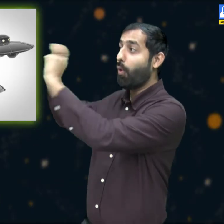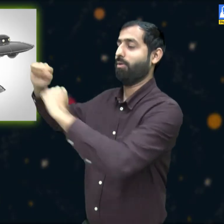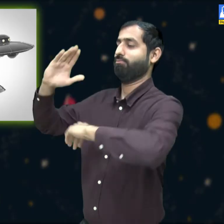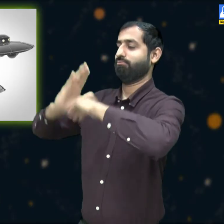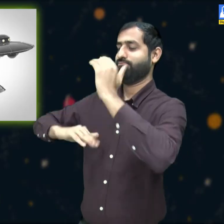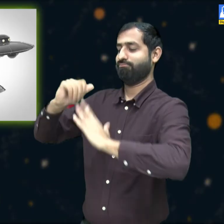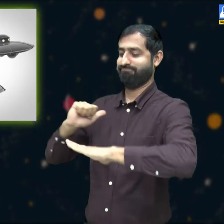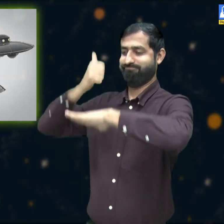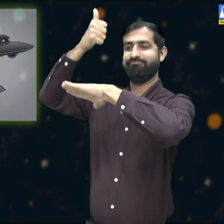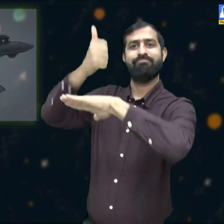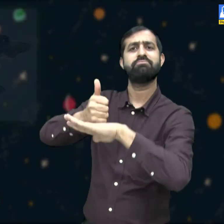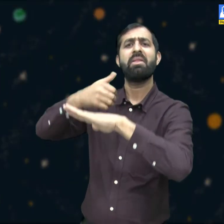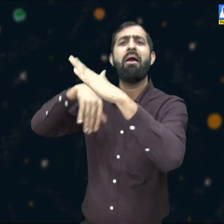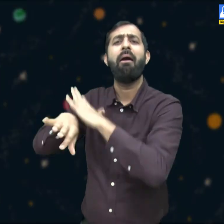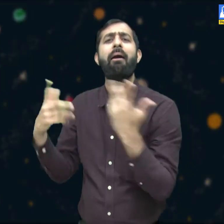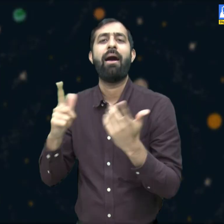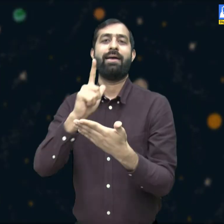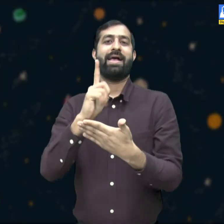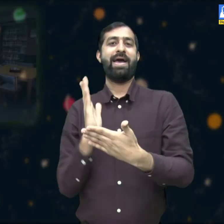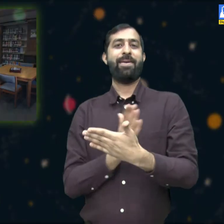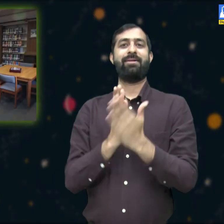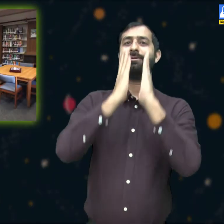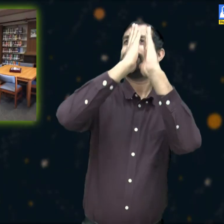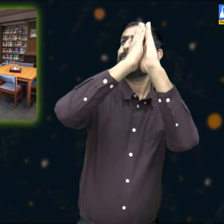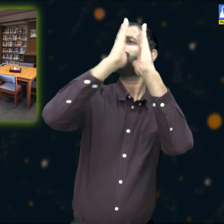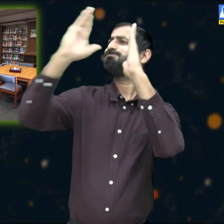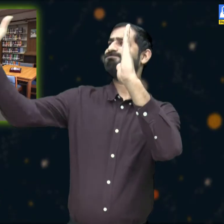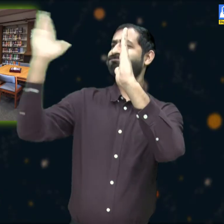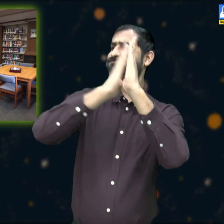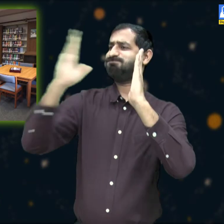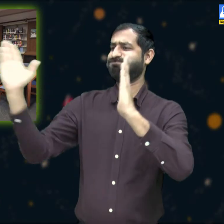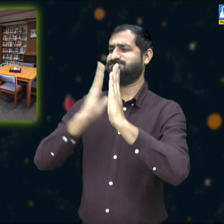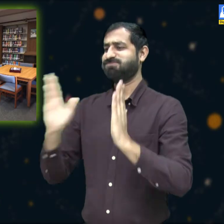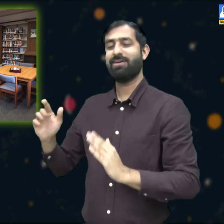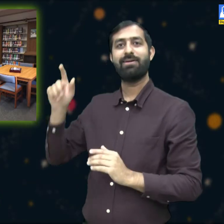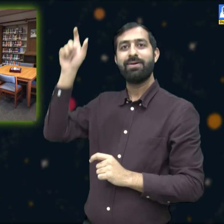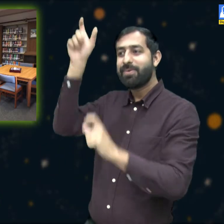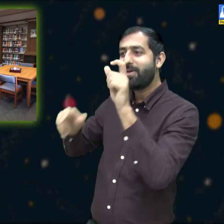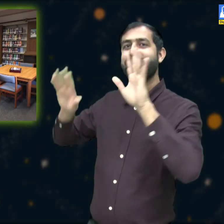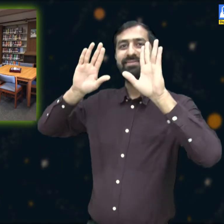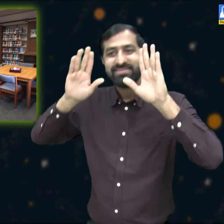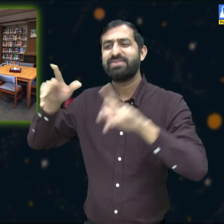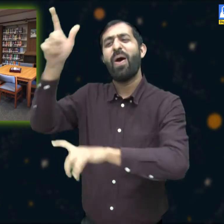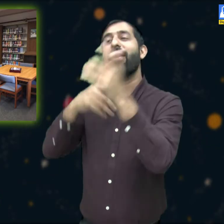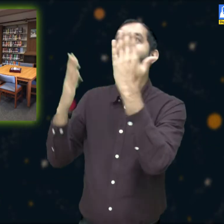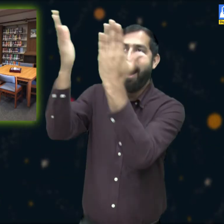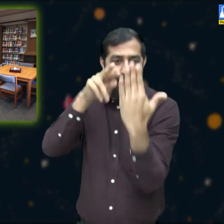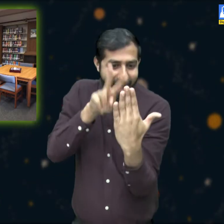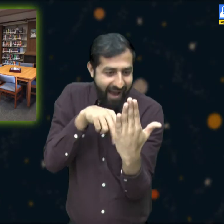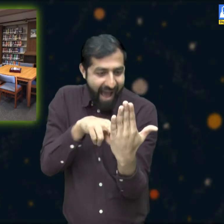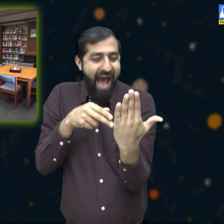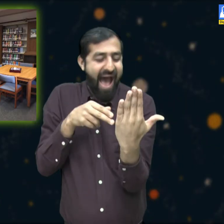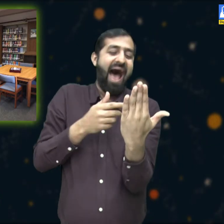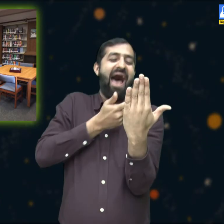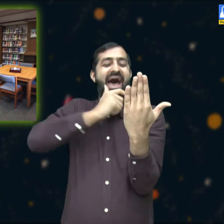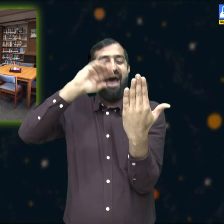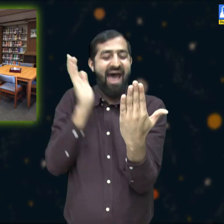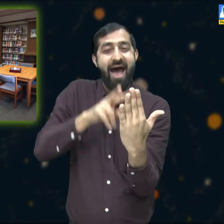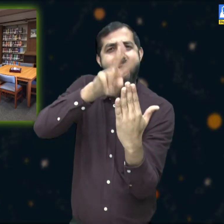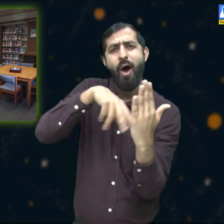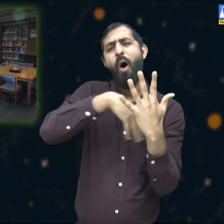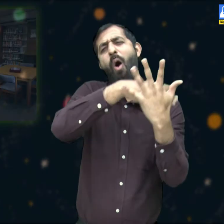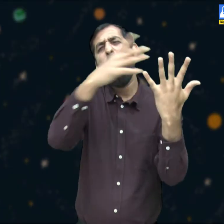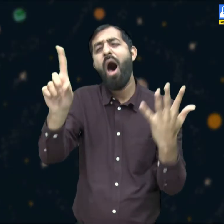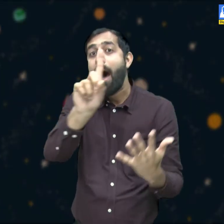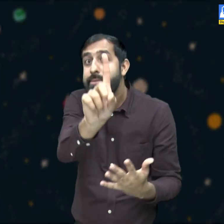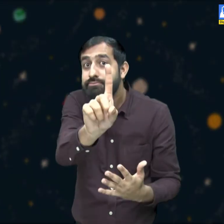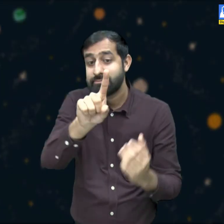We earthlings established a model library in their capital city of Marsopolis to develop a love for reading in the martians.